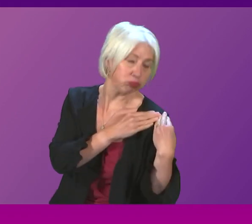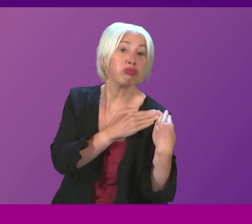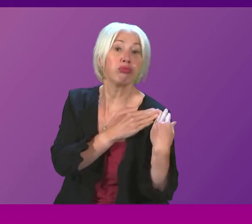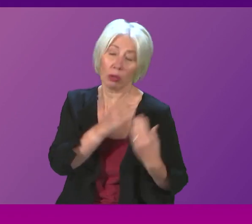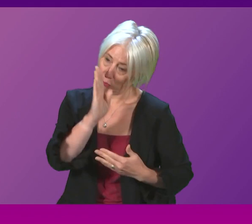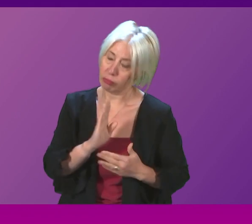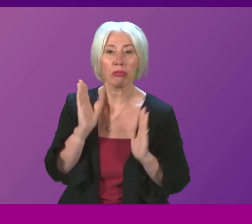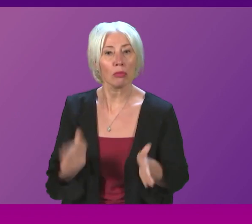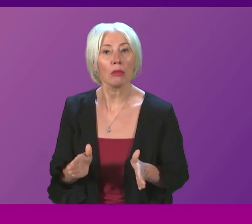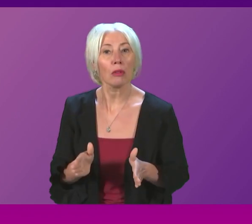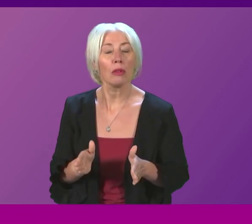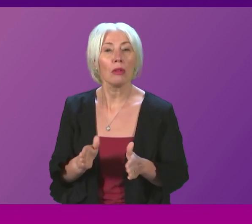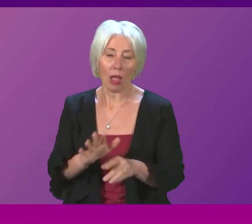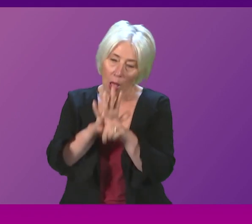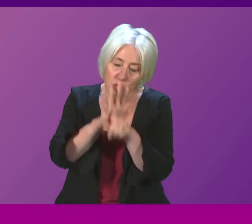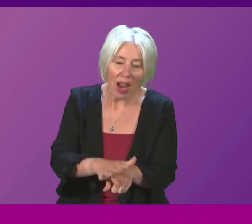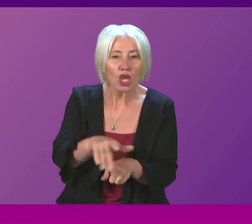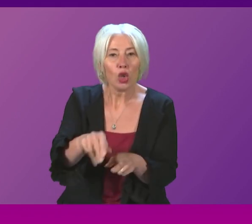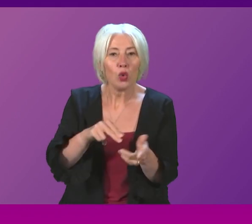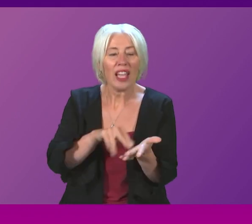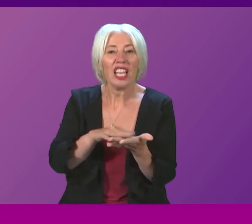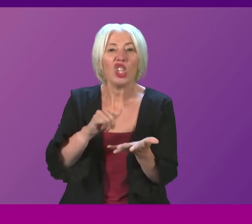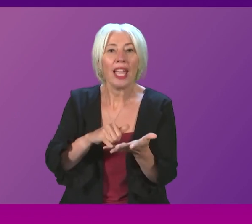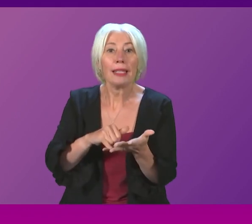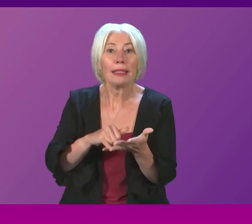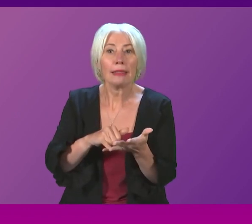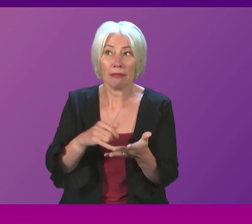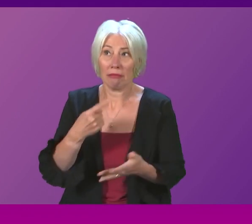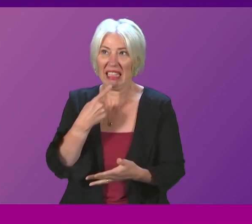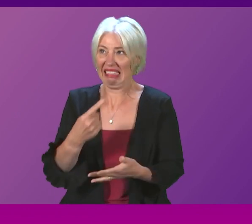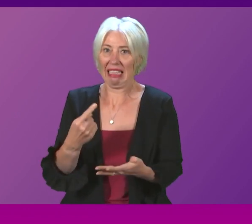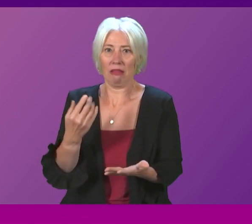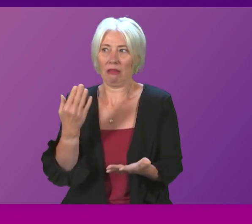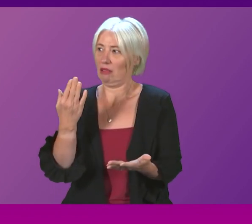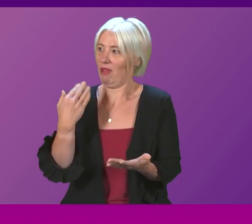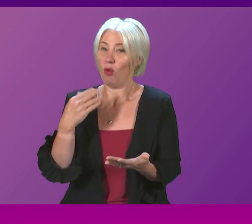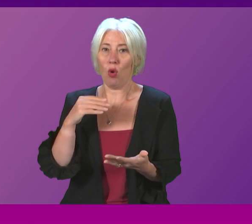Is the pressure on the NHS greater than it has been at any time in its history? Yes, it is—and I think that I said that myself earlier.